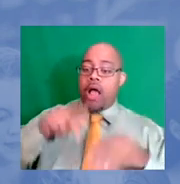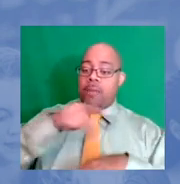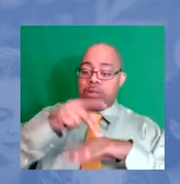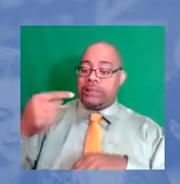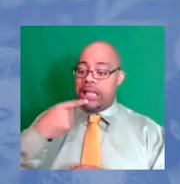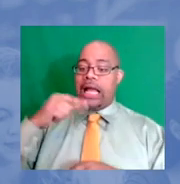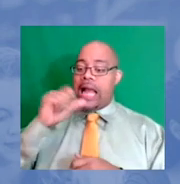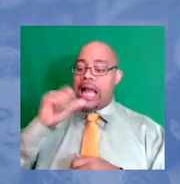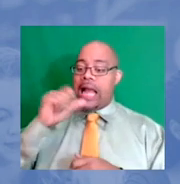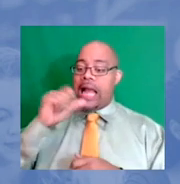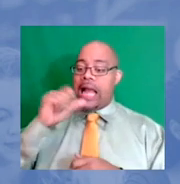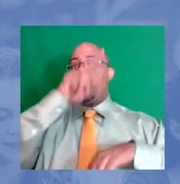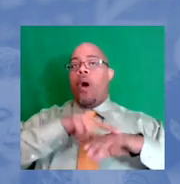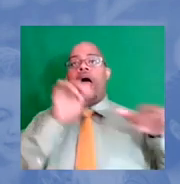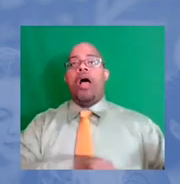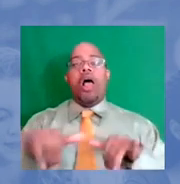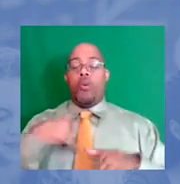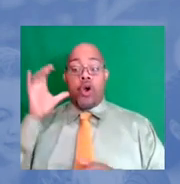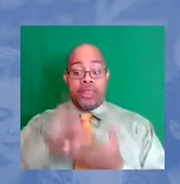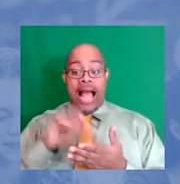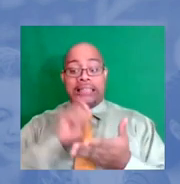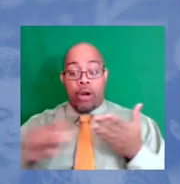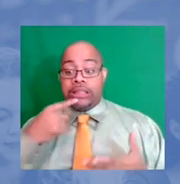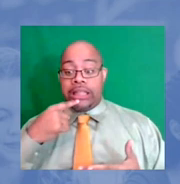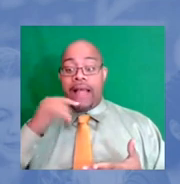SECRETARY SAY THIS IS OUR MOMENT. WE HAVE THE RESOURCES WE NEED.